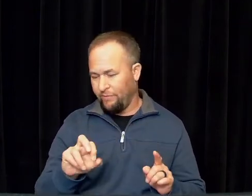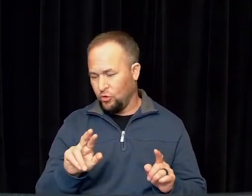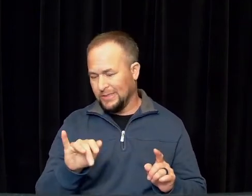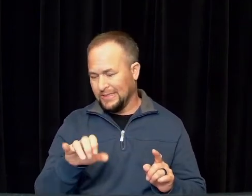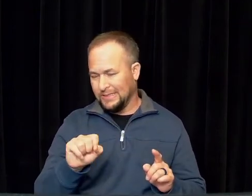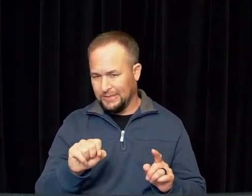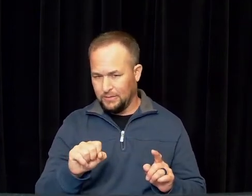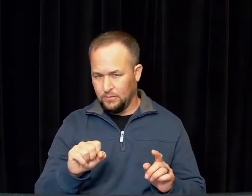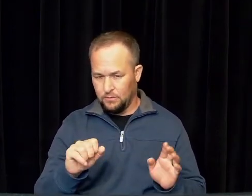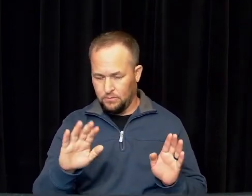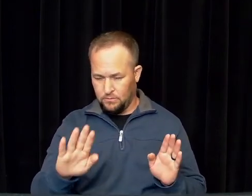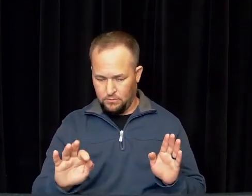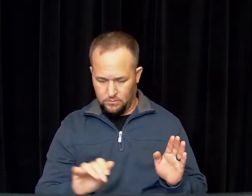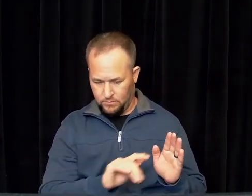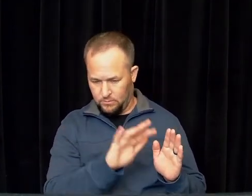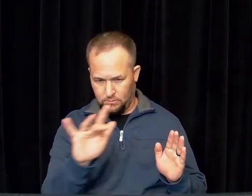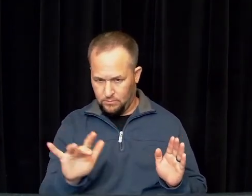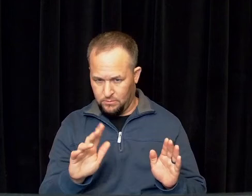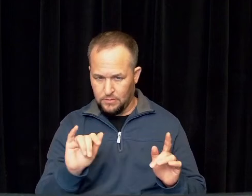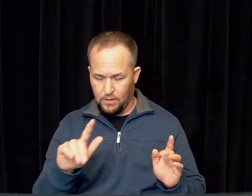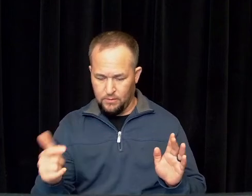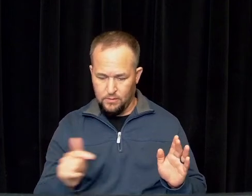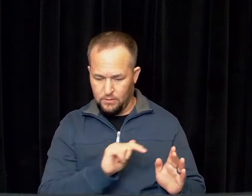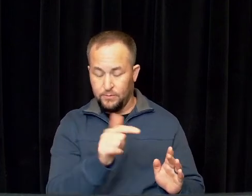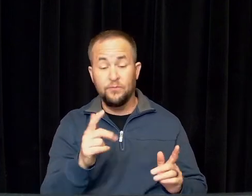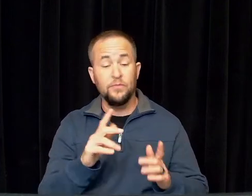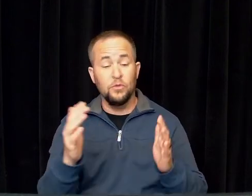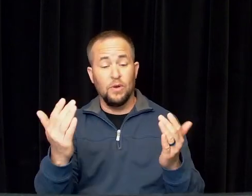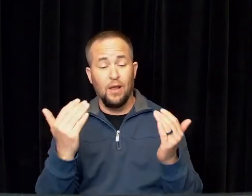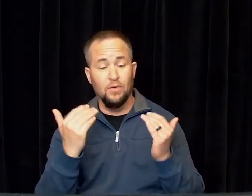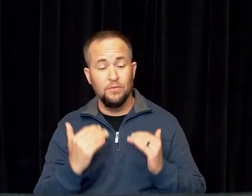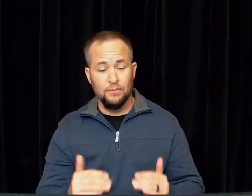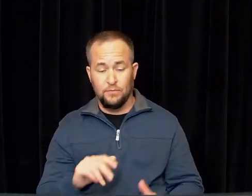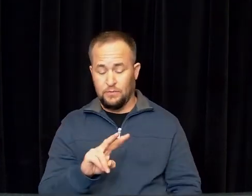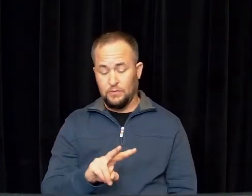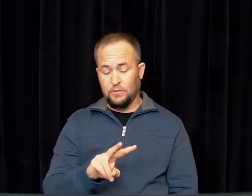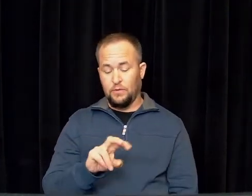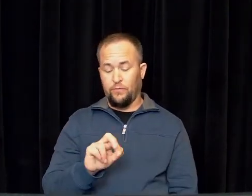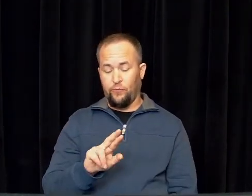So while we're talking about those anyways, let's jump down and fill in our vertices. Remember, those